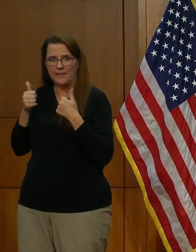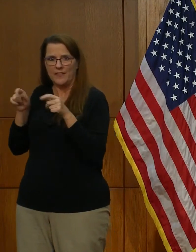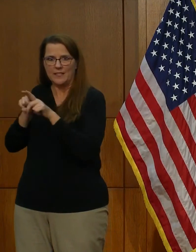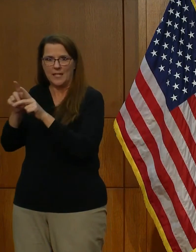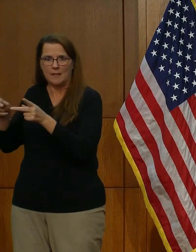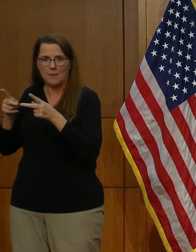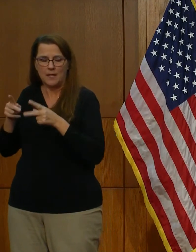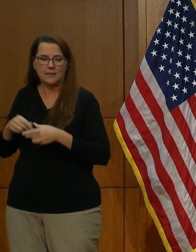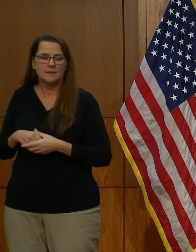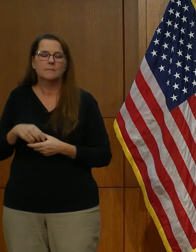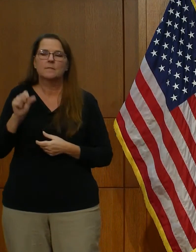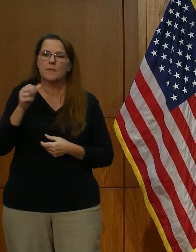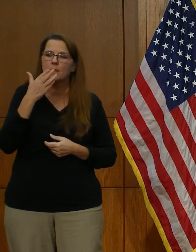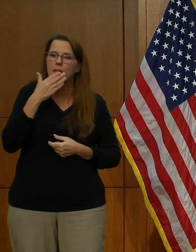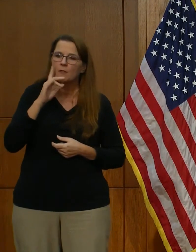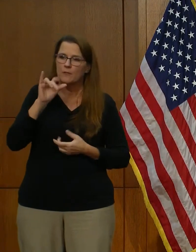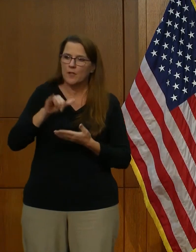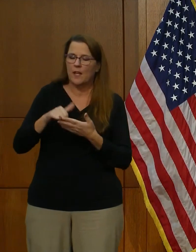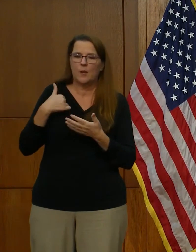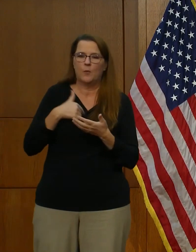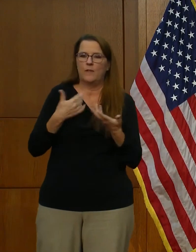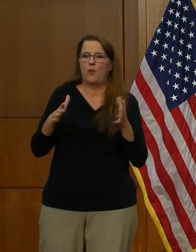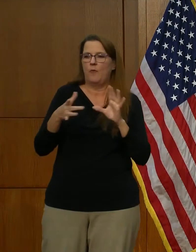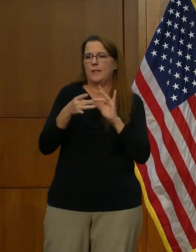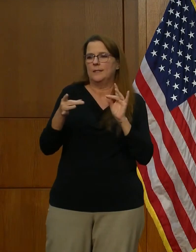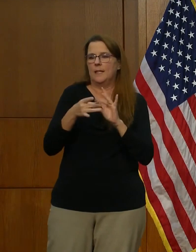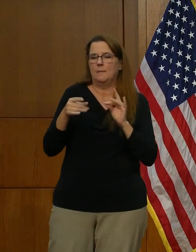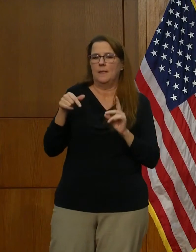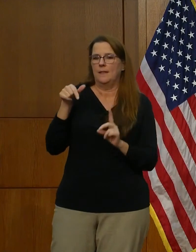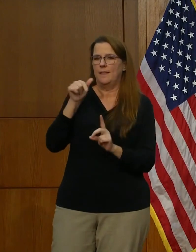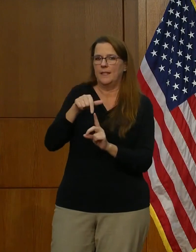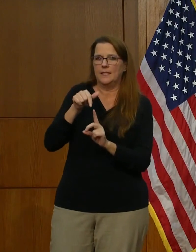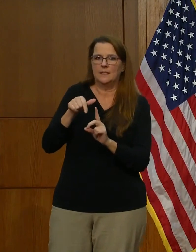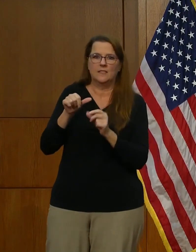I APPRECIATE THE QUESTION. WE'VE MADE A STATEMENT ON THAT